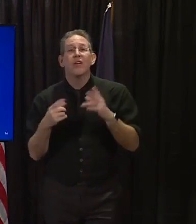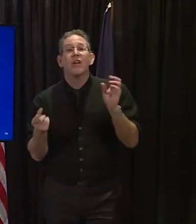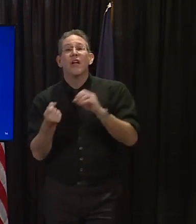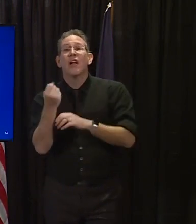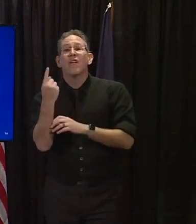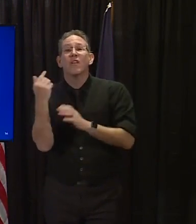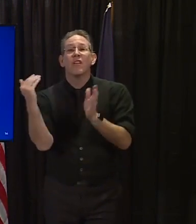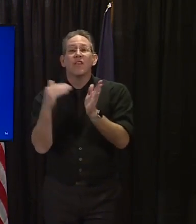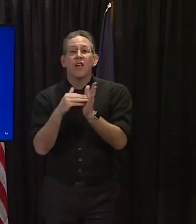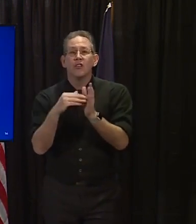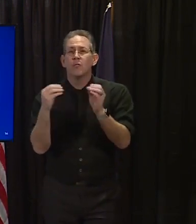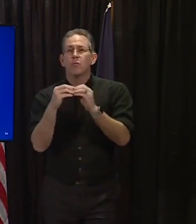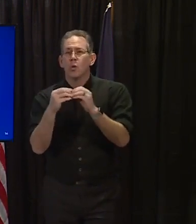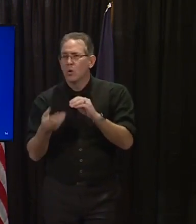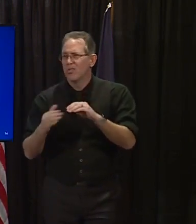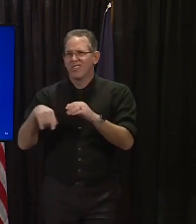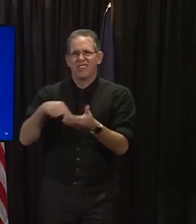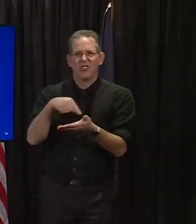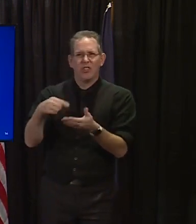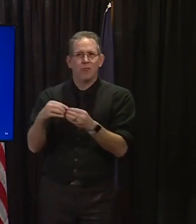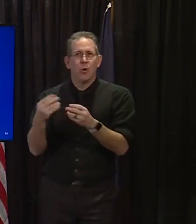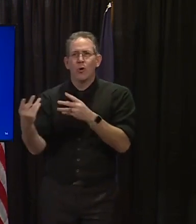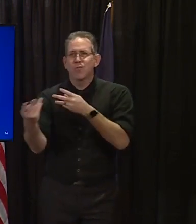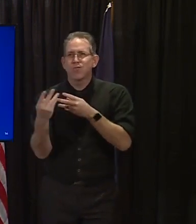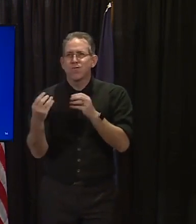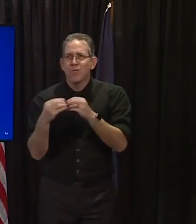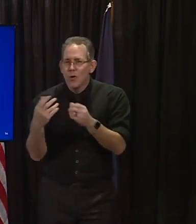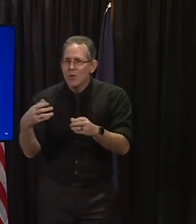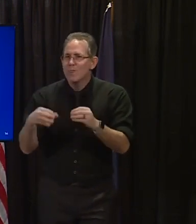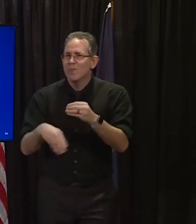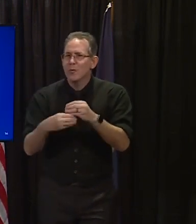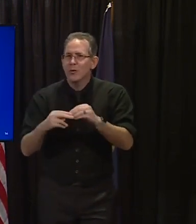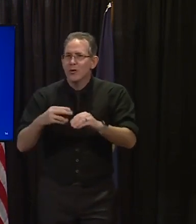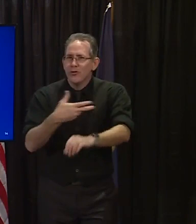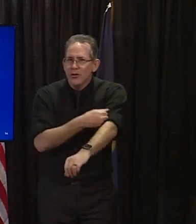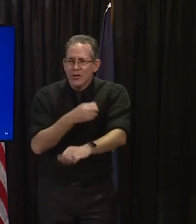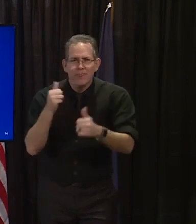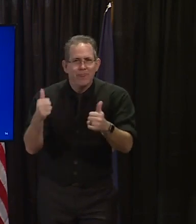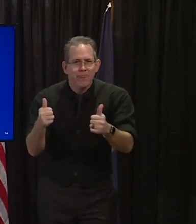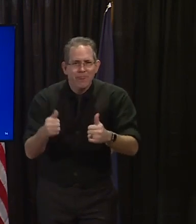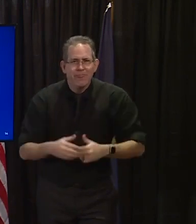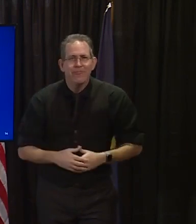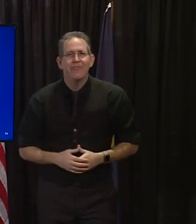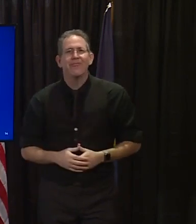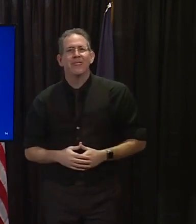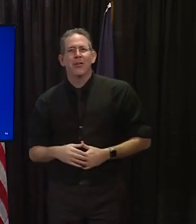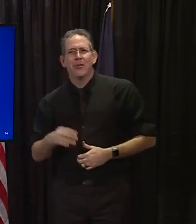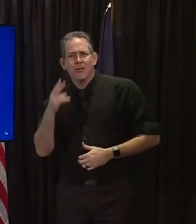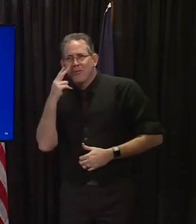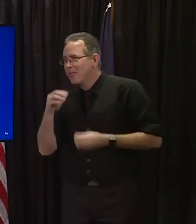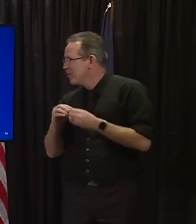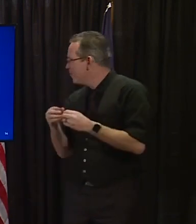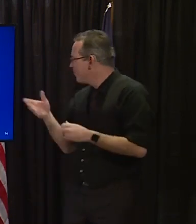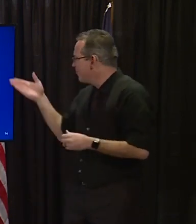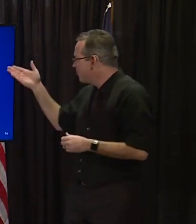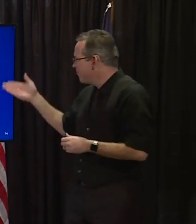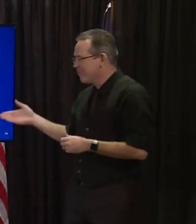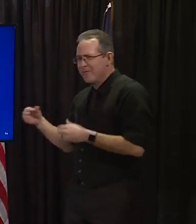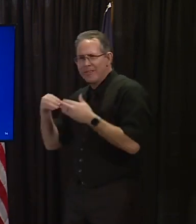past week, which is great. You can see where we stand in terms of the percentage of our population having a booster shot, But there's still about